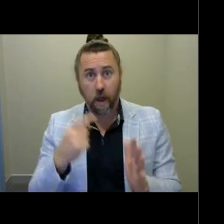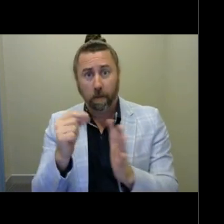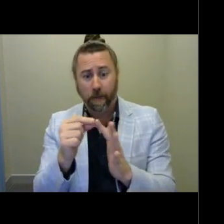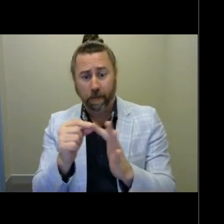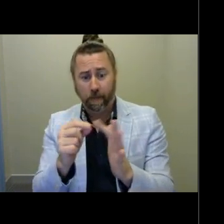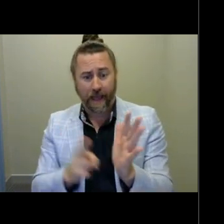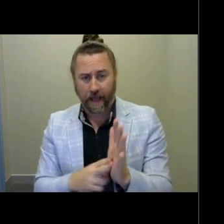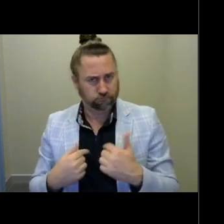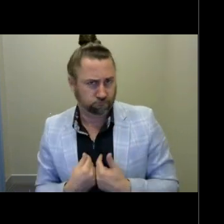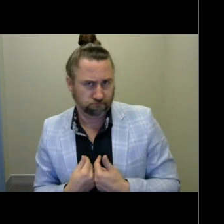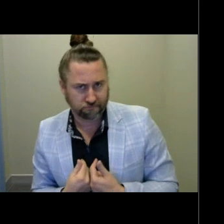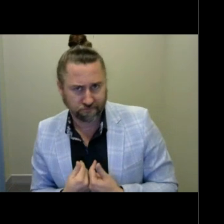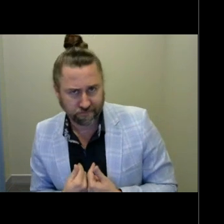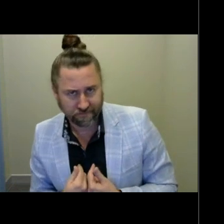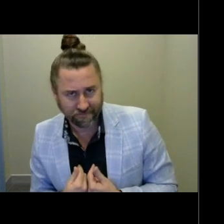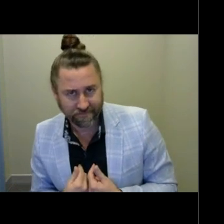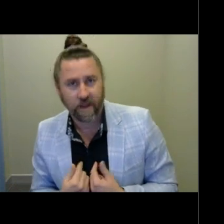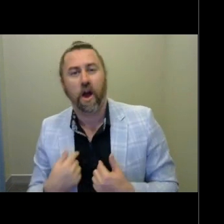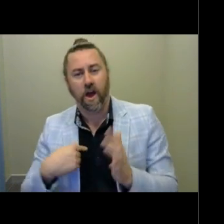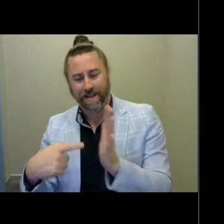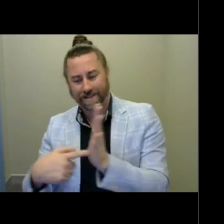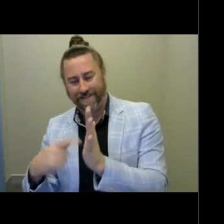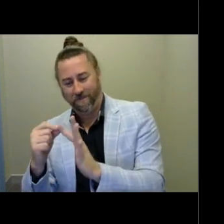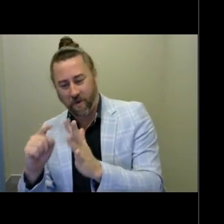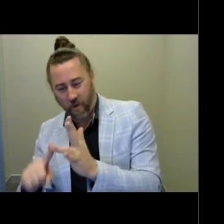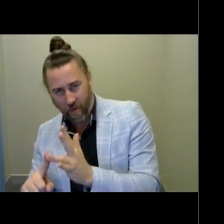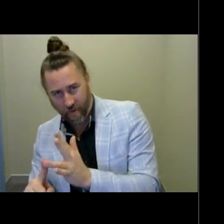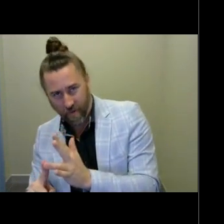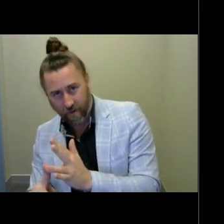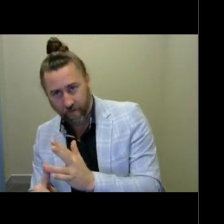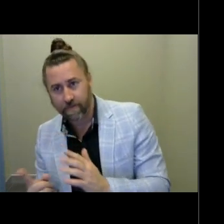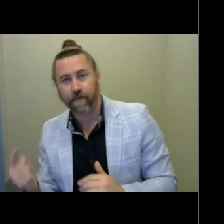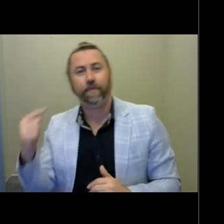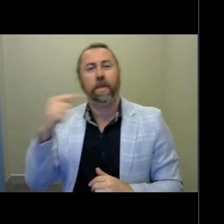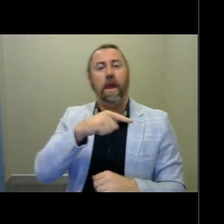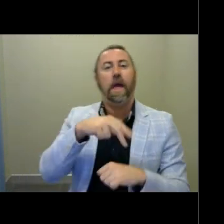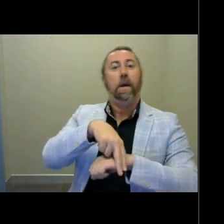You would do a TPO.